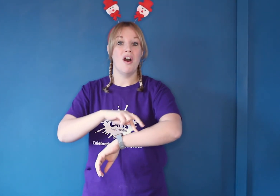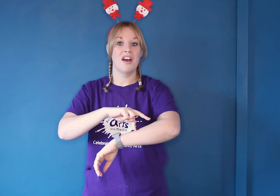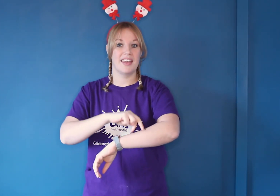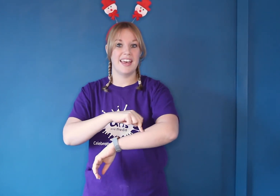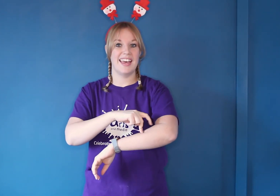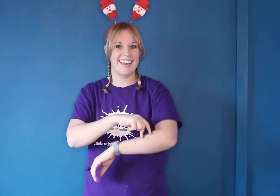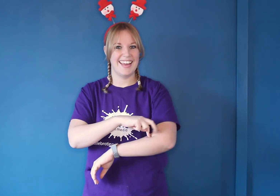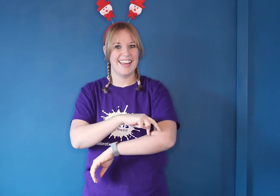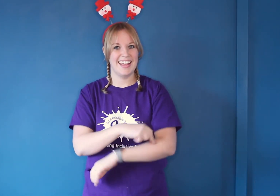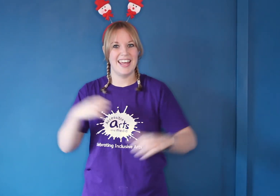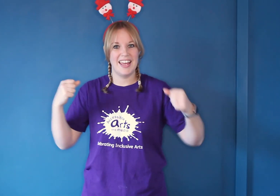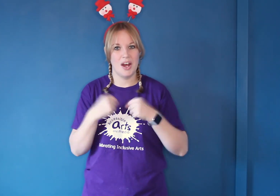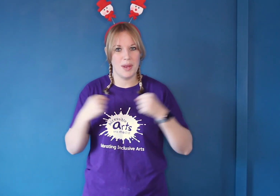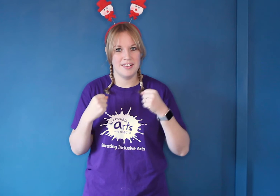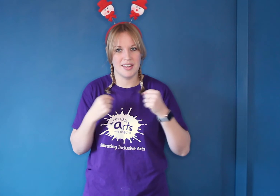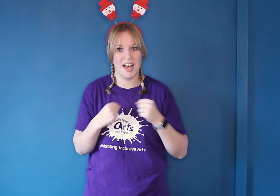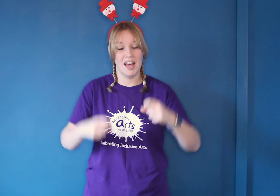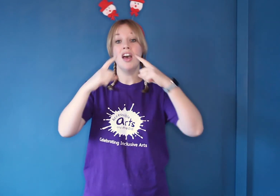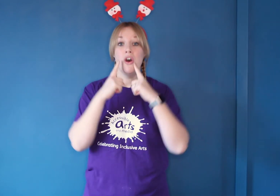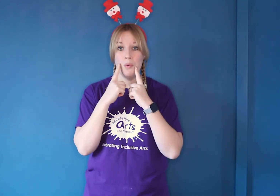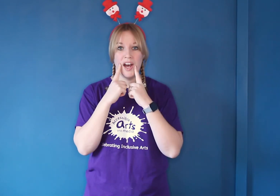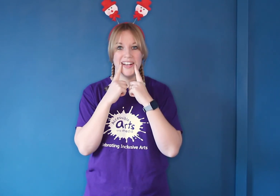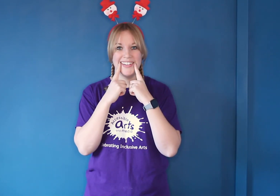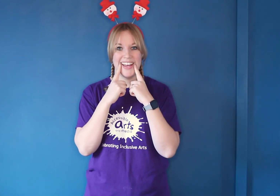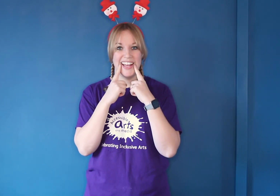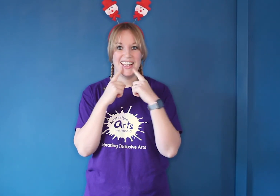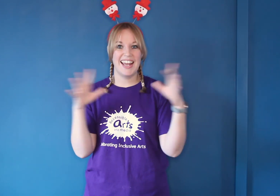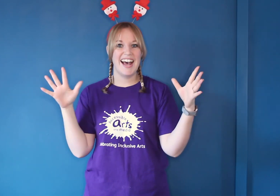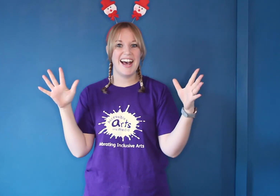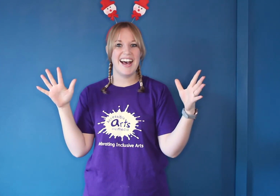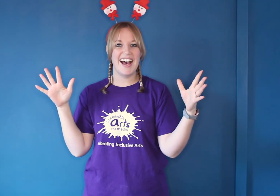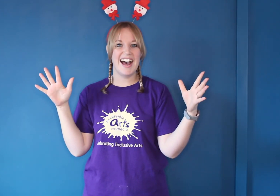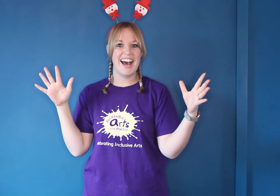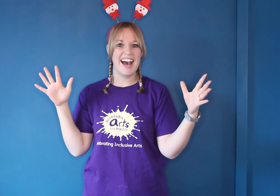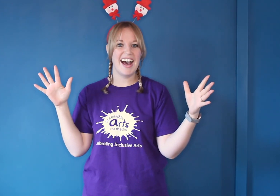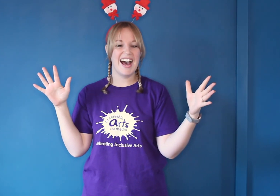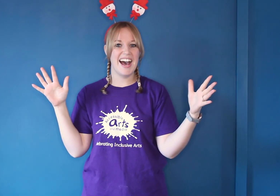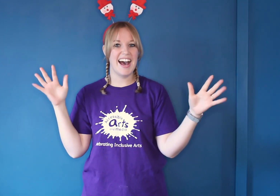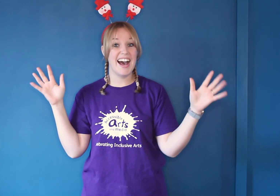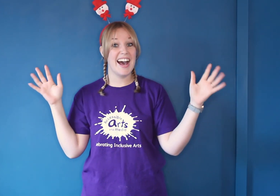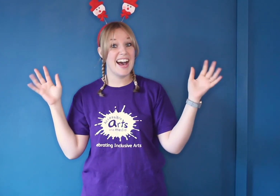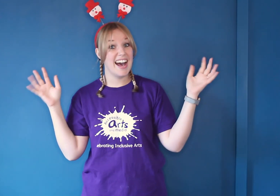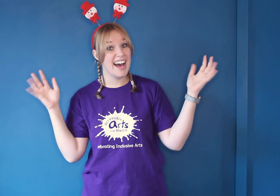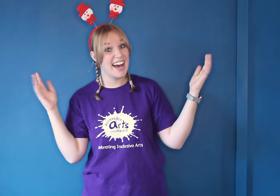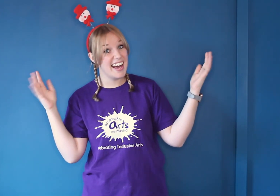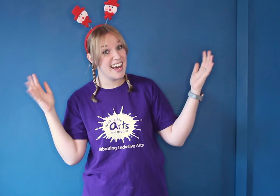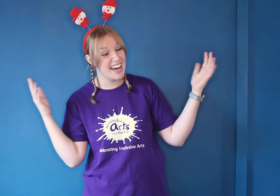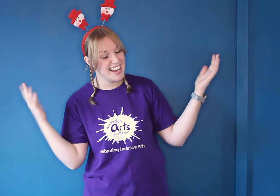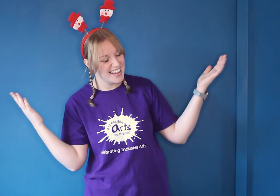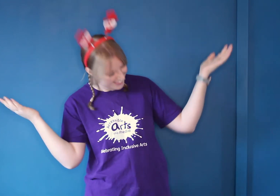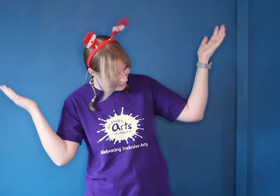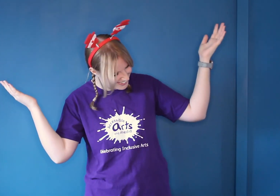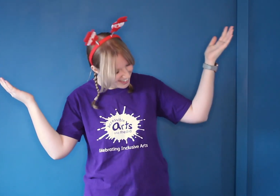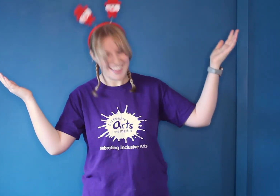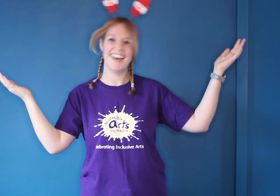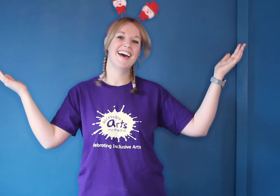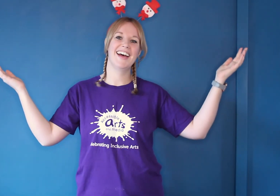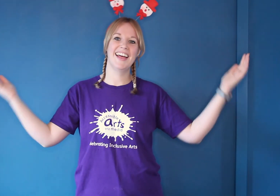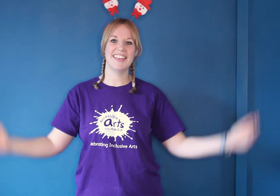Walking in a winter wonderland.